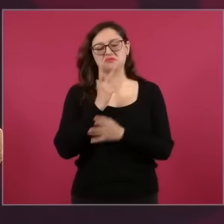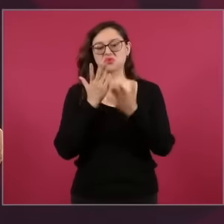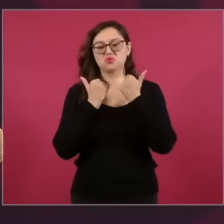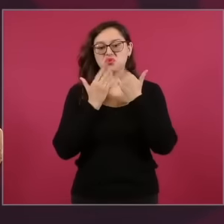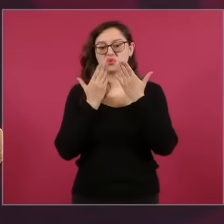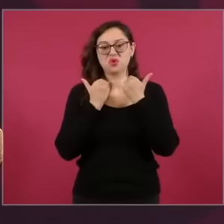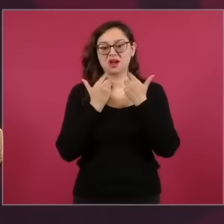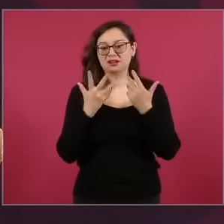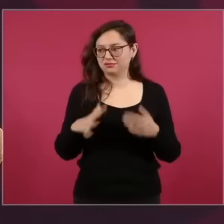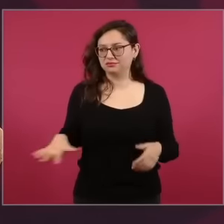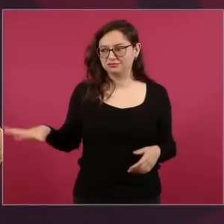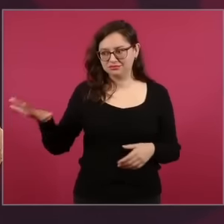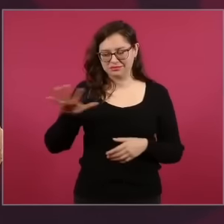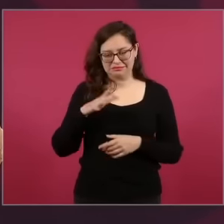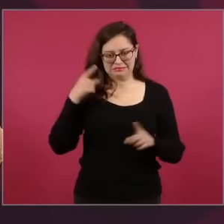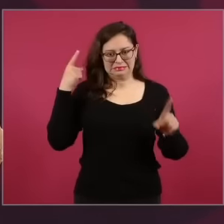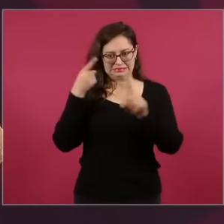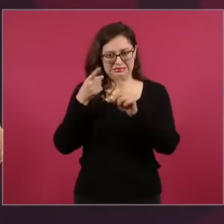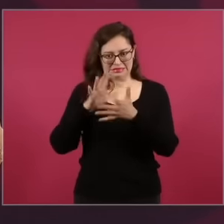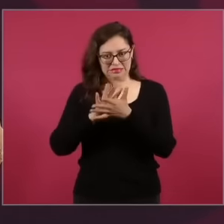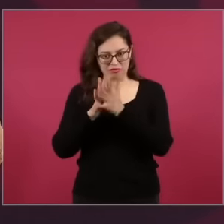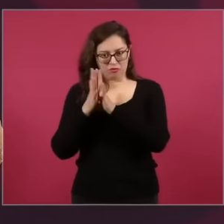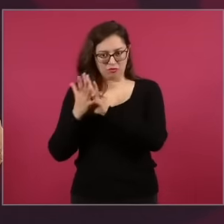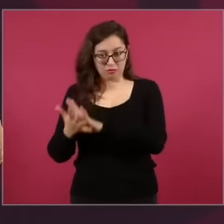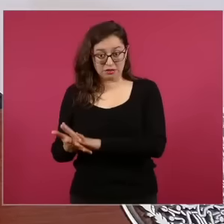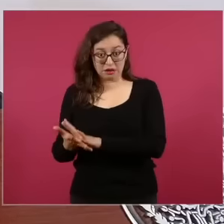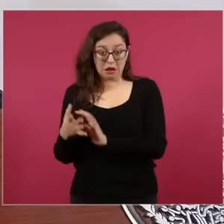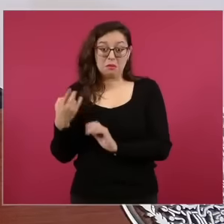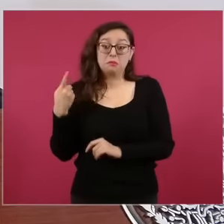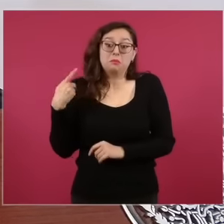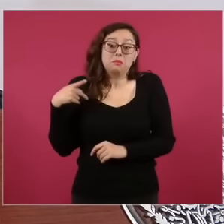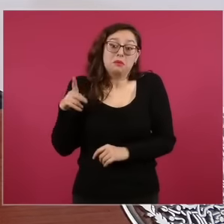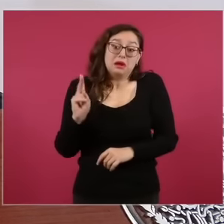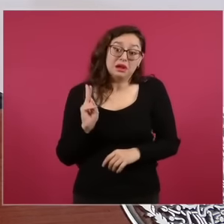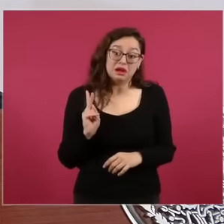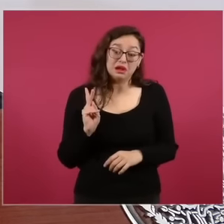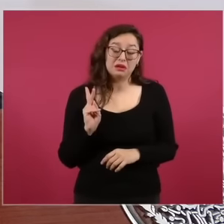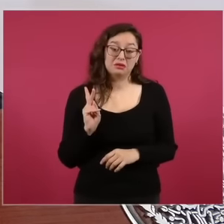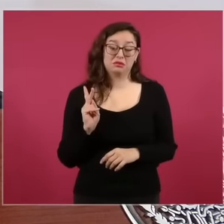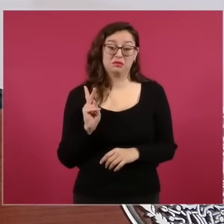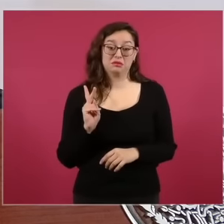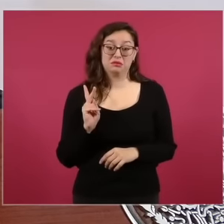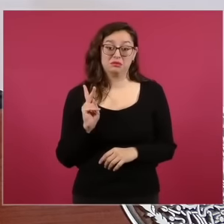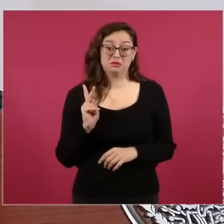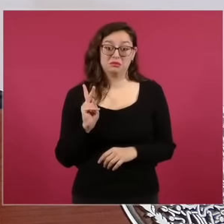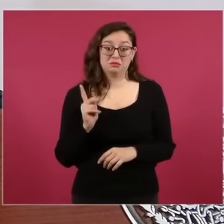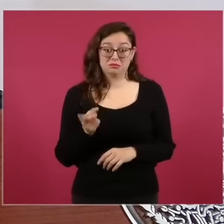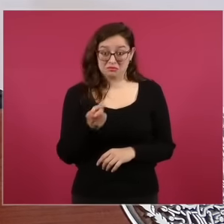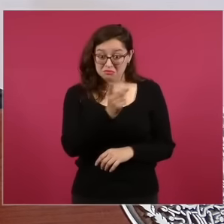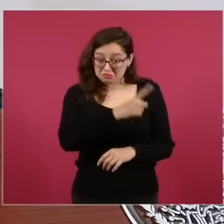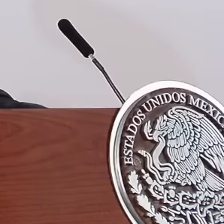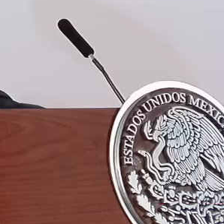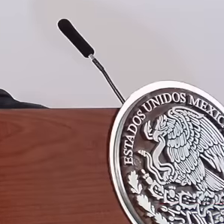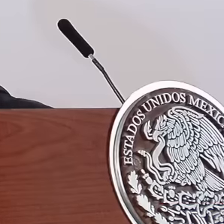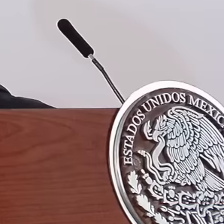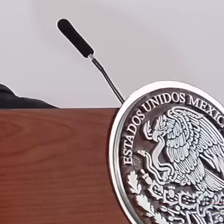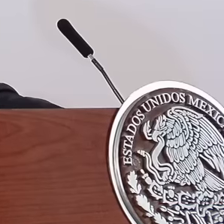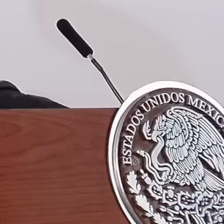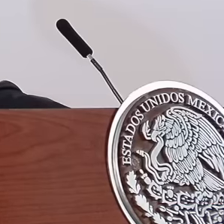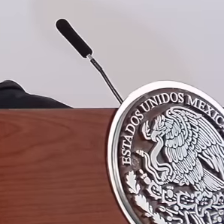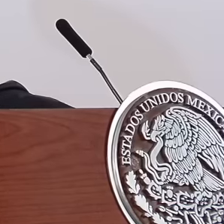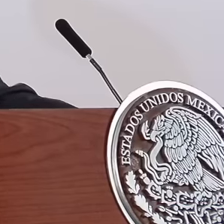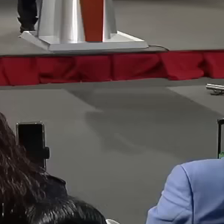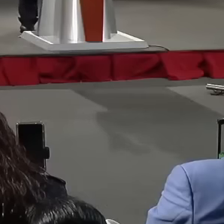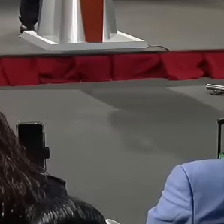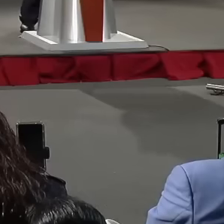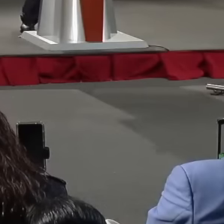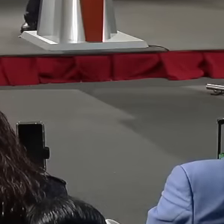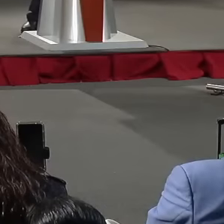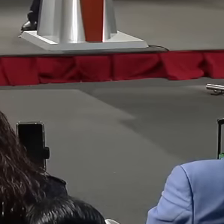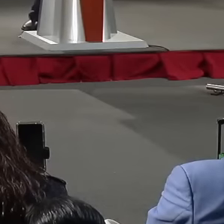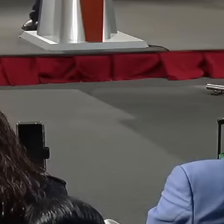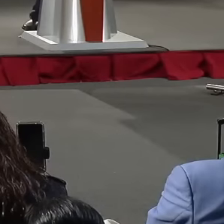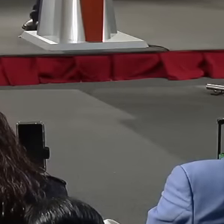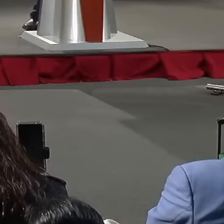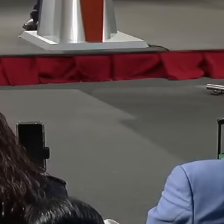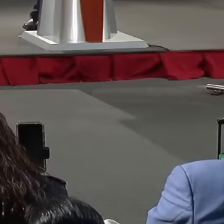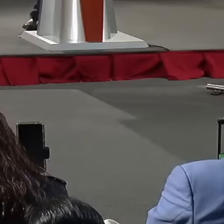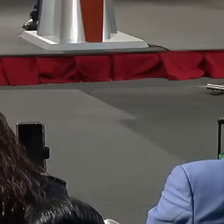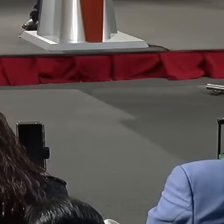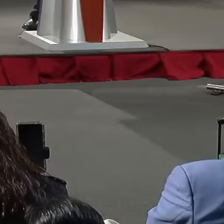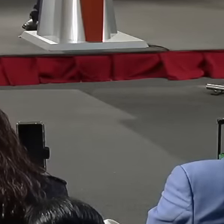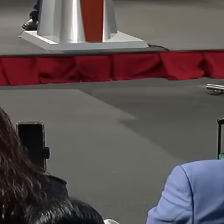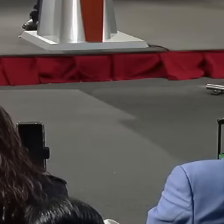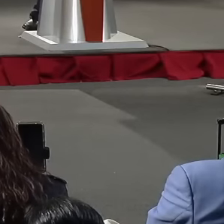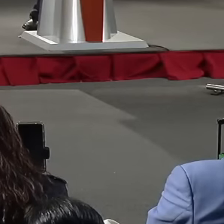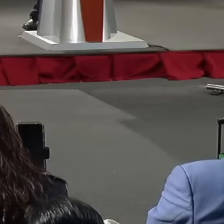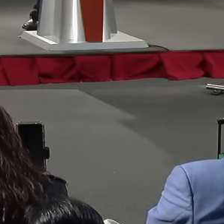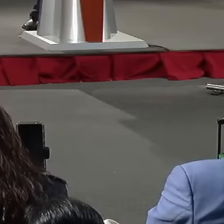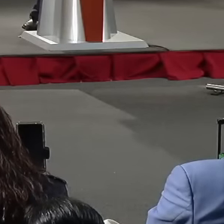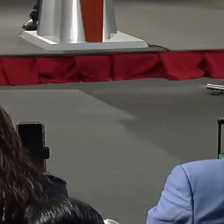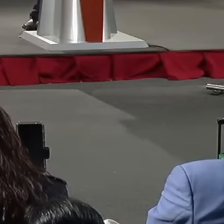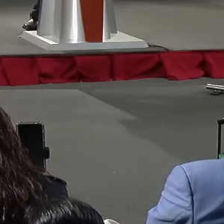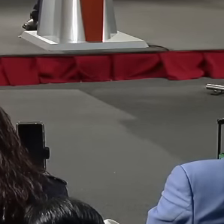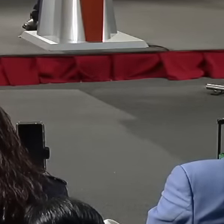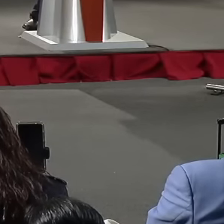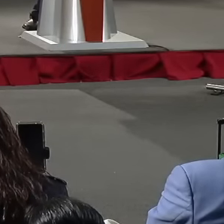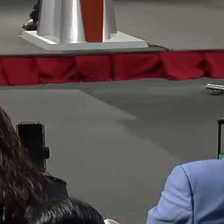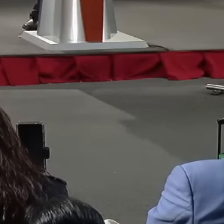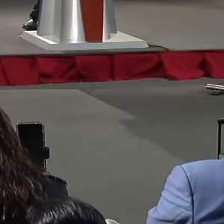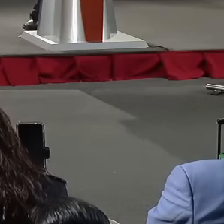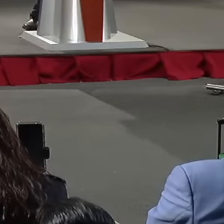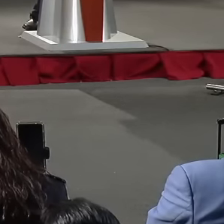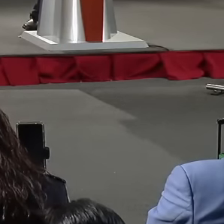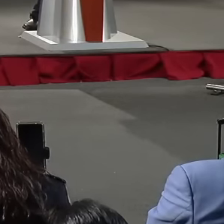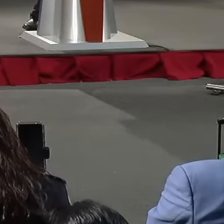a transformation do now if you try this that there was an agreement